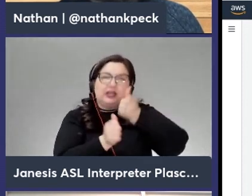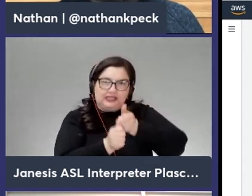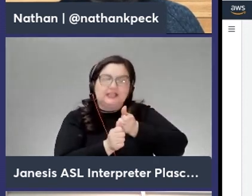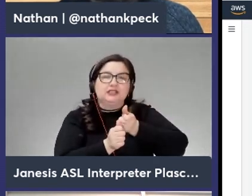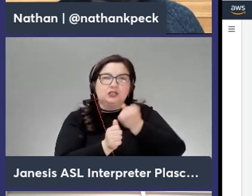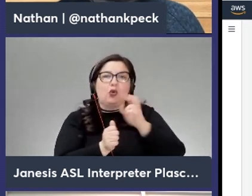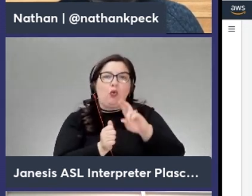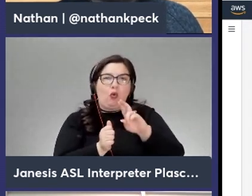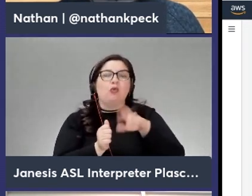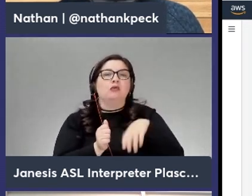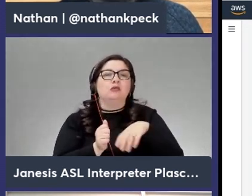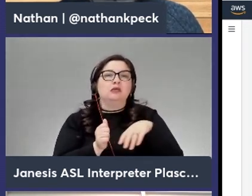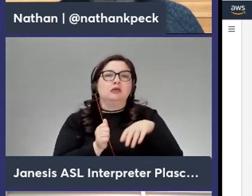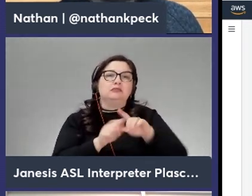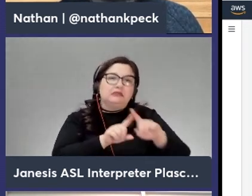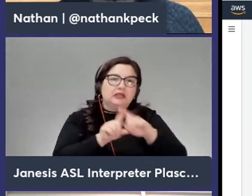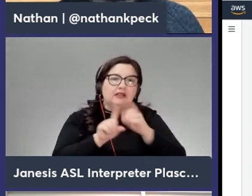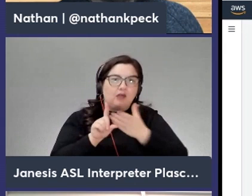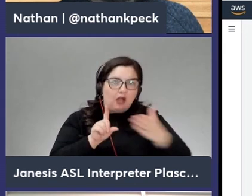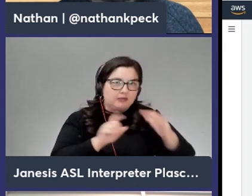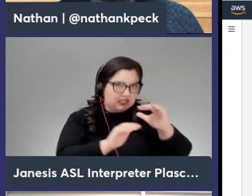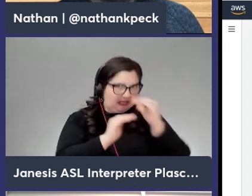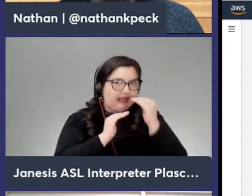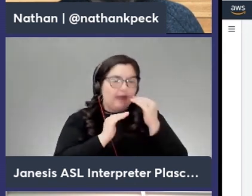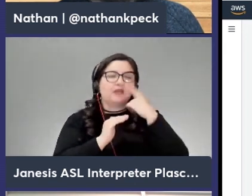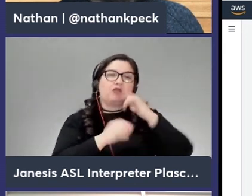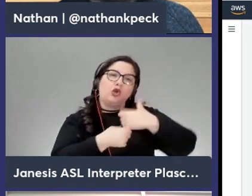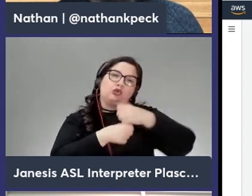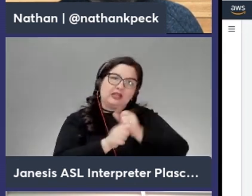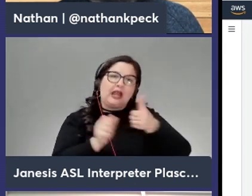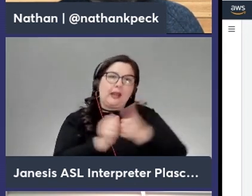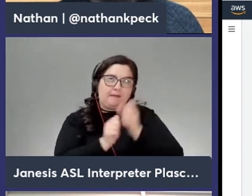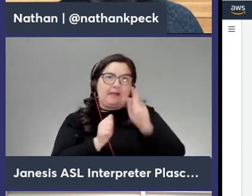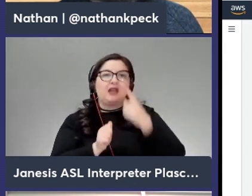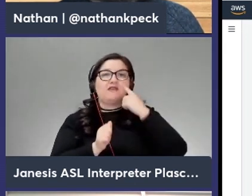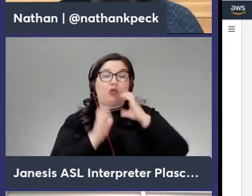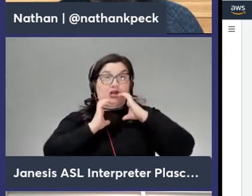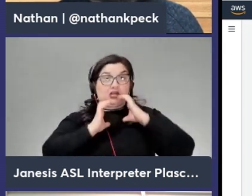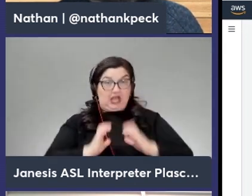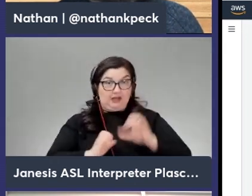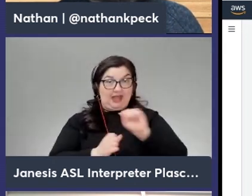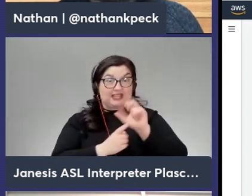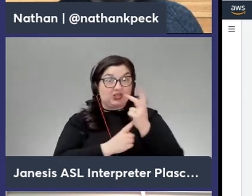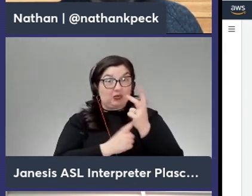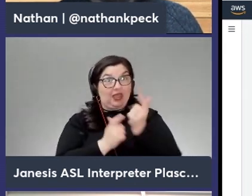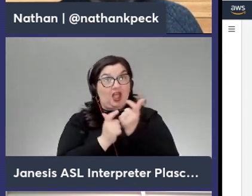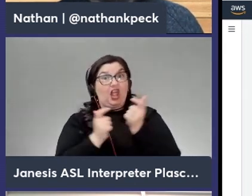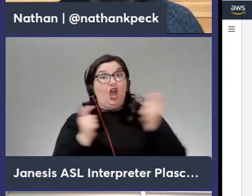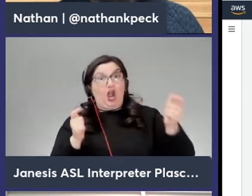for creating a backup. For customers who have S3 buckets larger than one petabyte